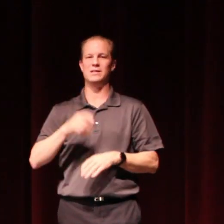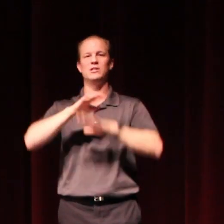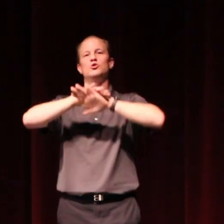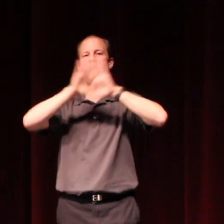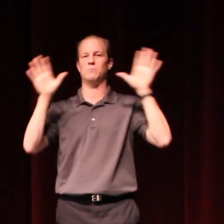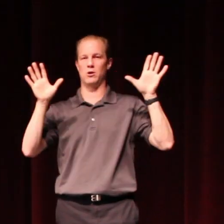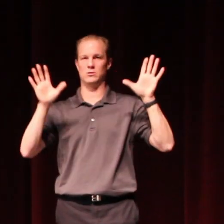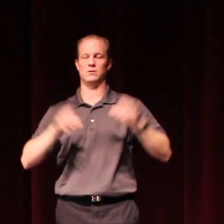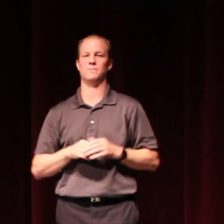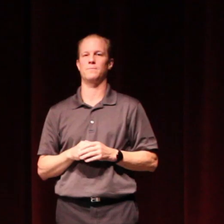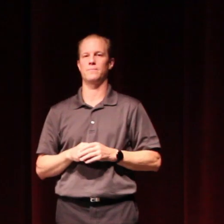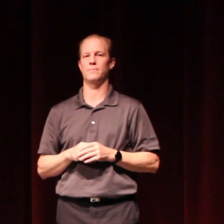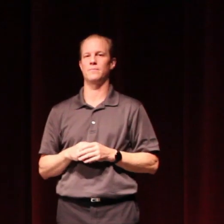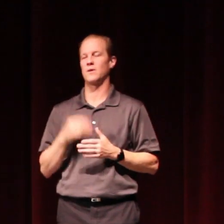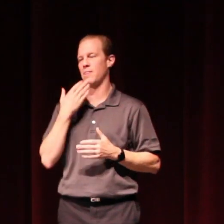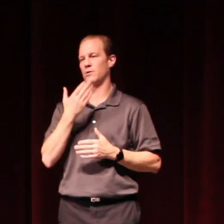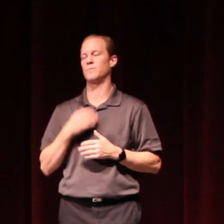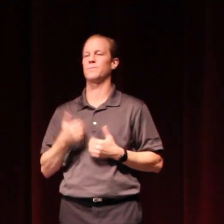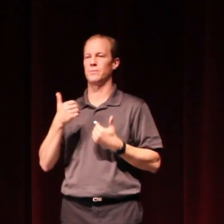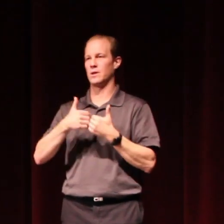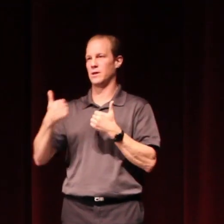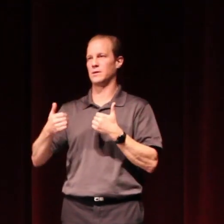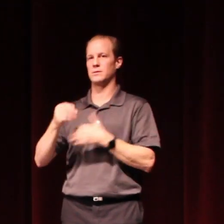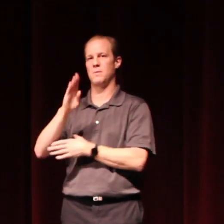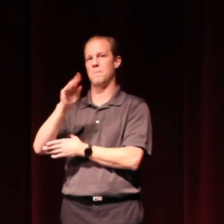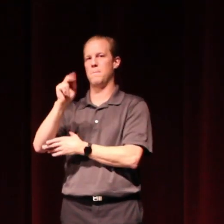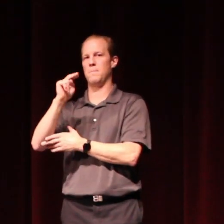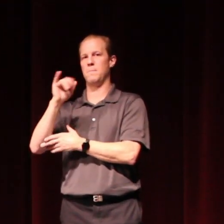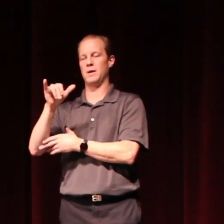Next is Benny Capaul. Yeah, at this point we don't